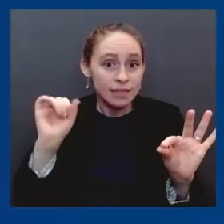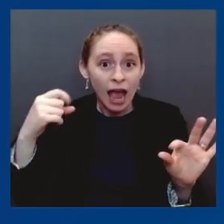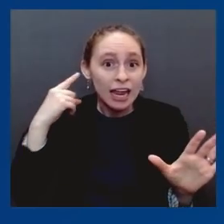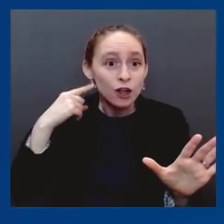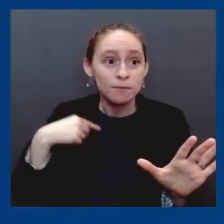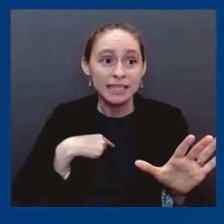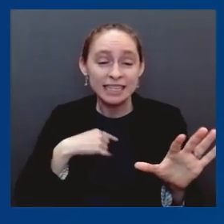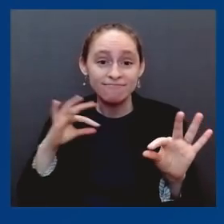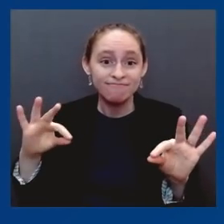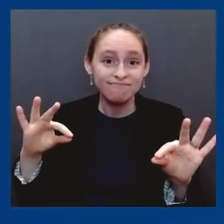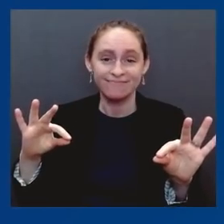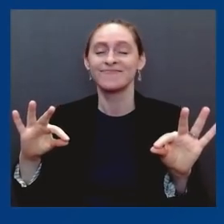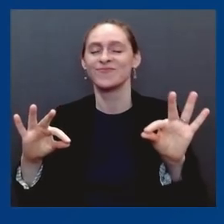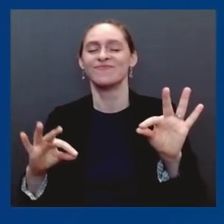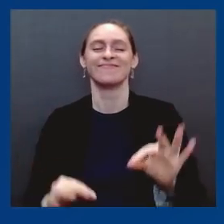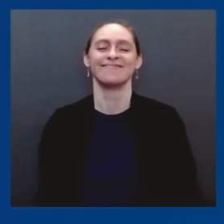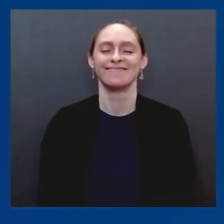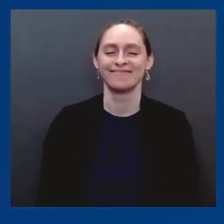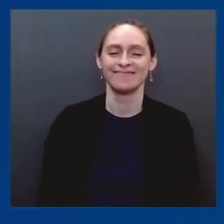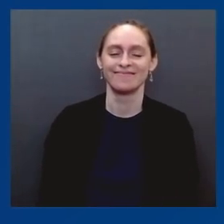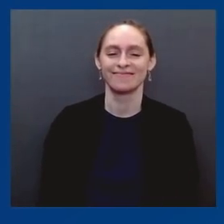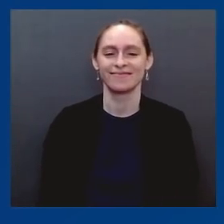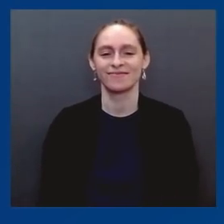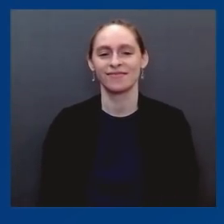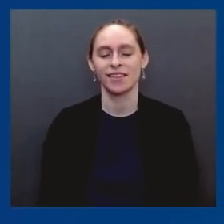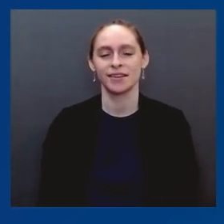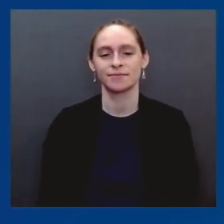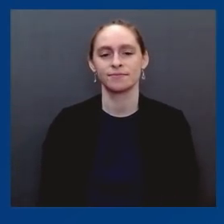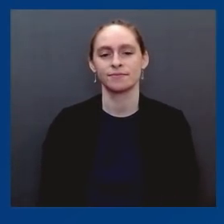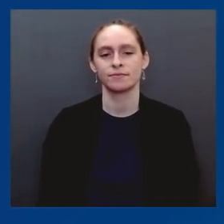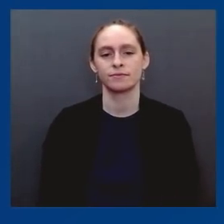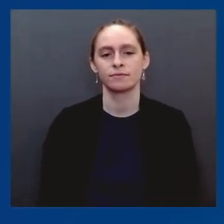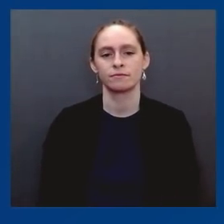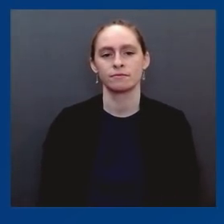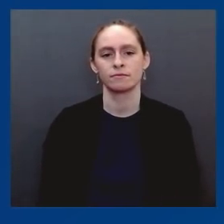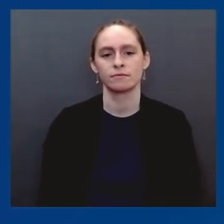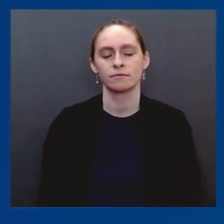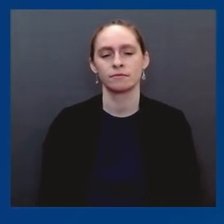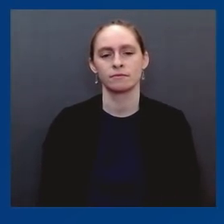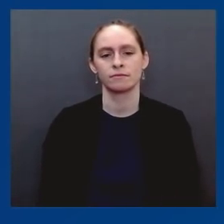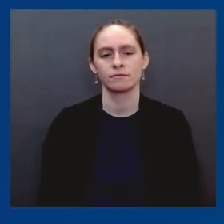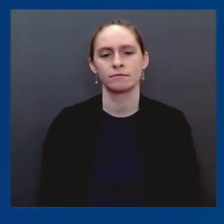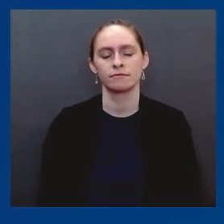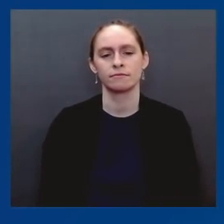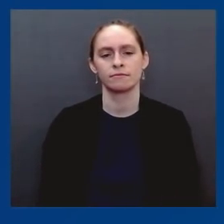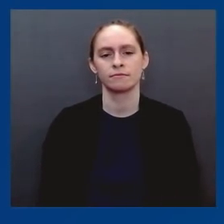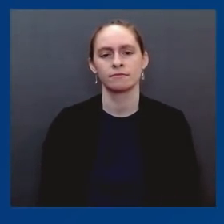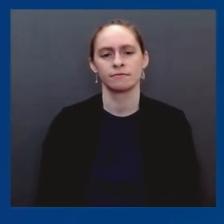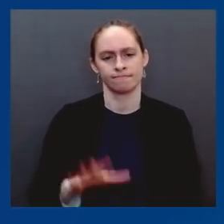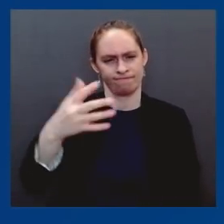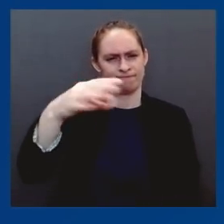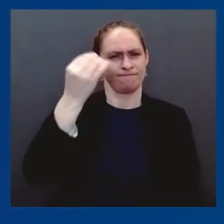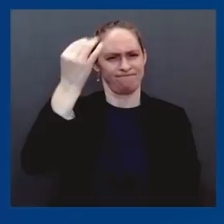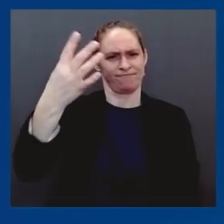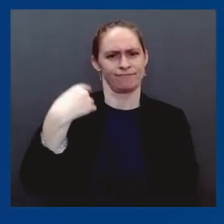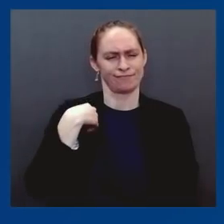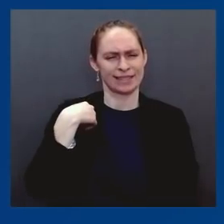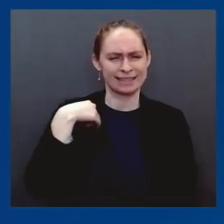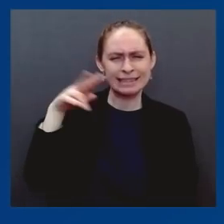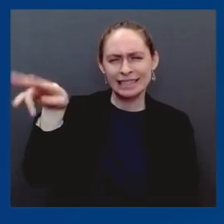I wonder -- the FDA put out a confusing statement about rapid tests last night, and I was hoping to get some clarity. The statement they're less sensitive detecting Omicron